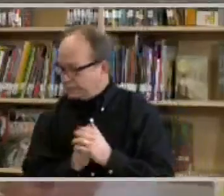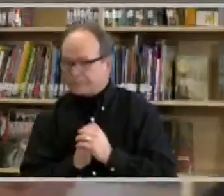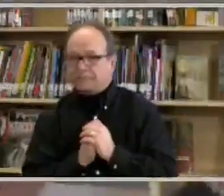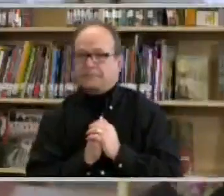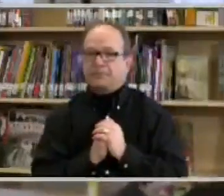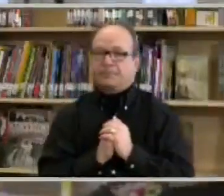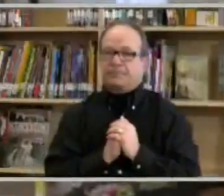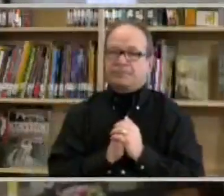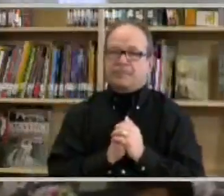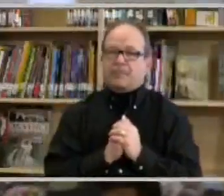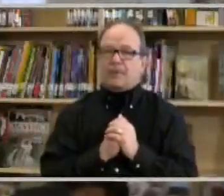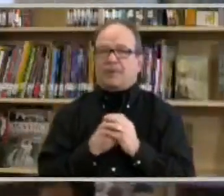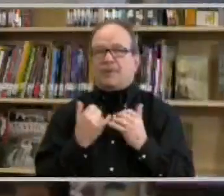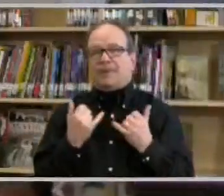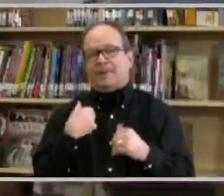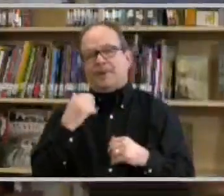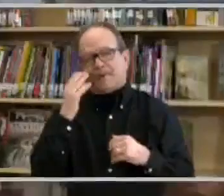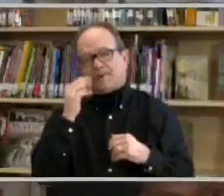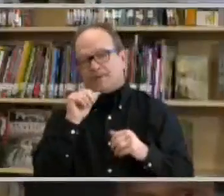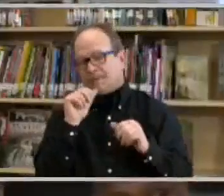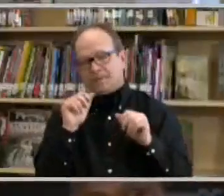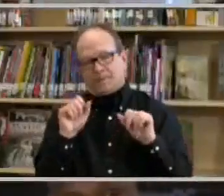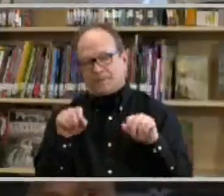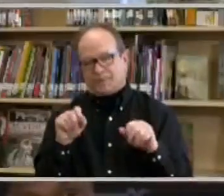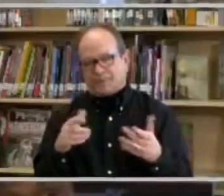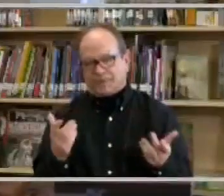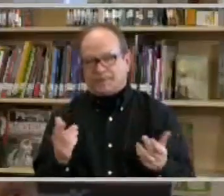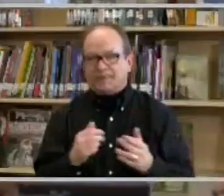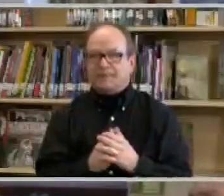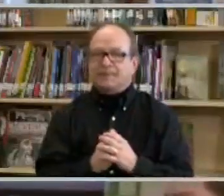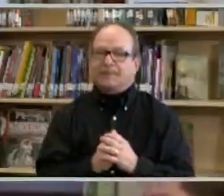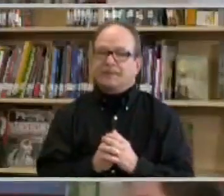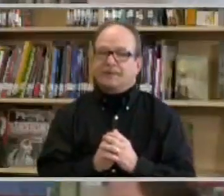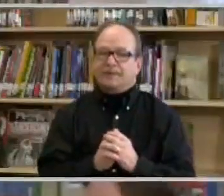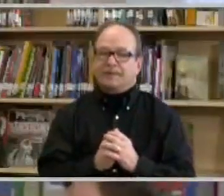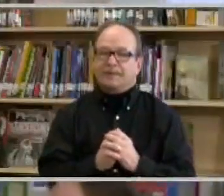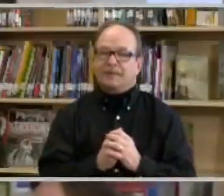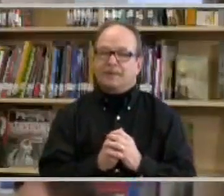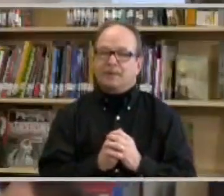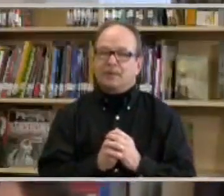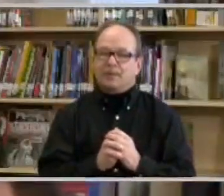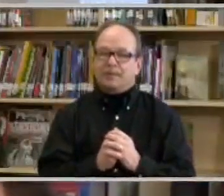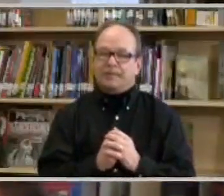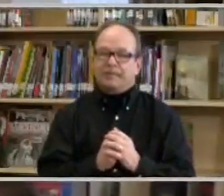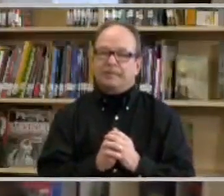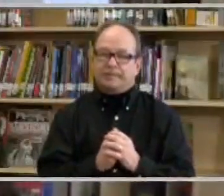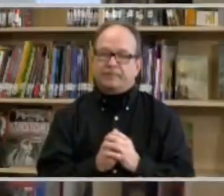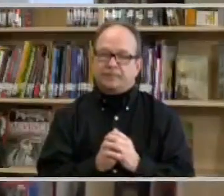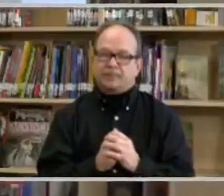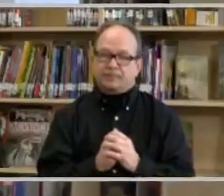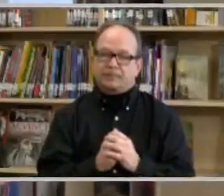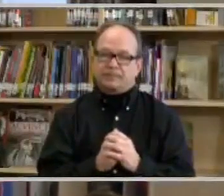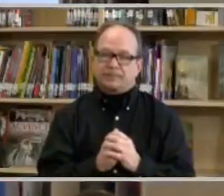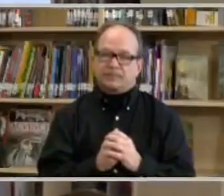YES. I JUST WANT TO ONE IDEA THAT I KNOW IS NOT POSSIBLE IS WITH WELLNESS CENTERS.